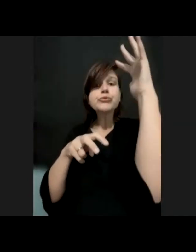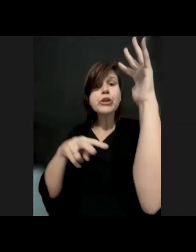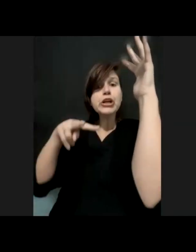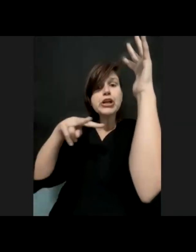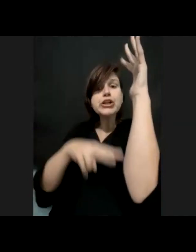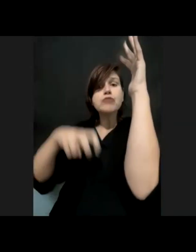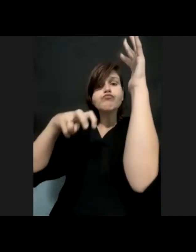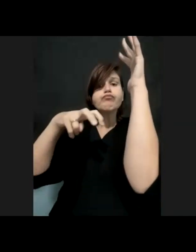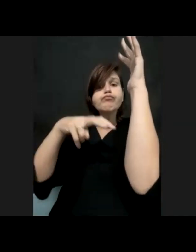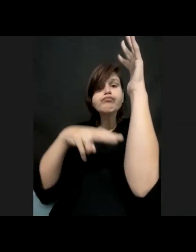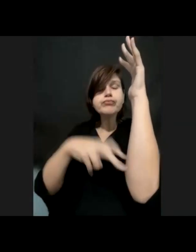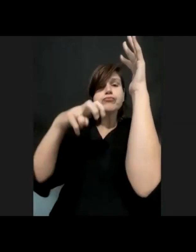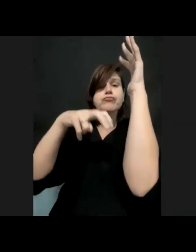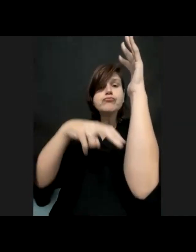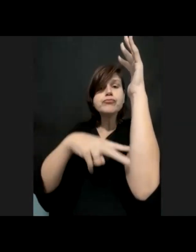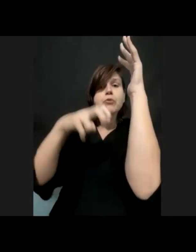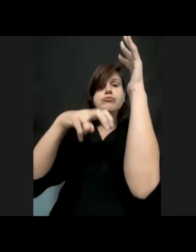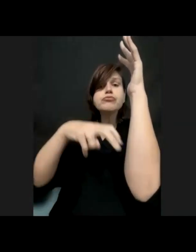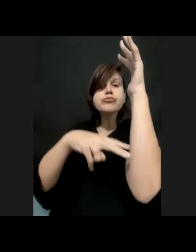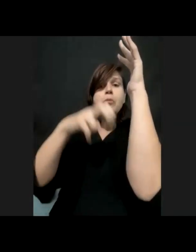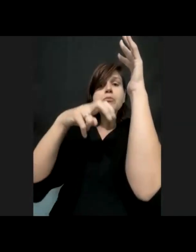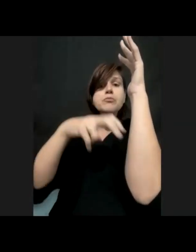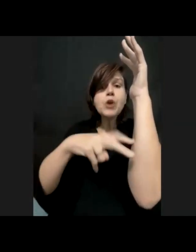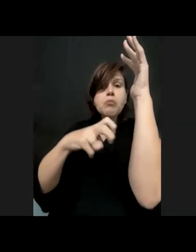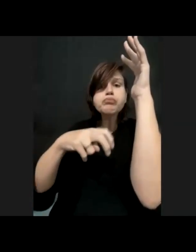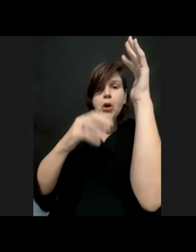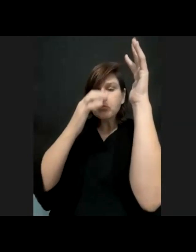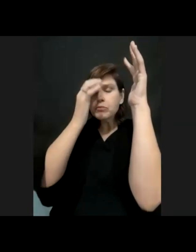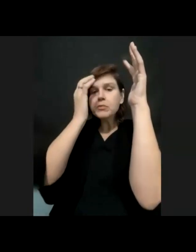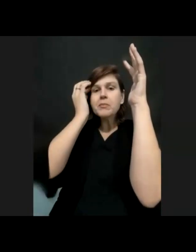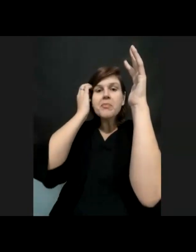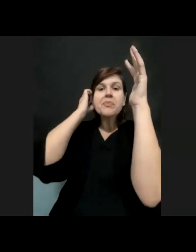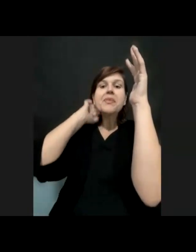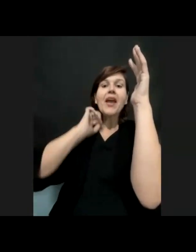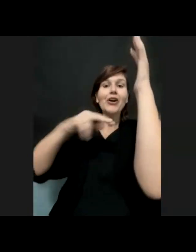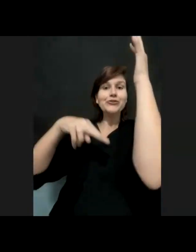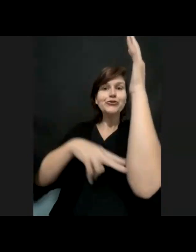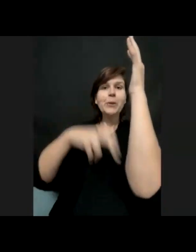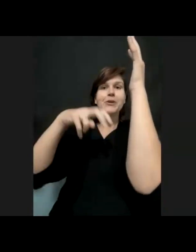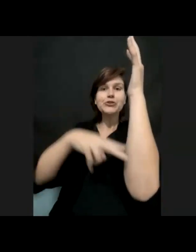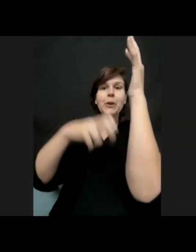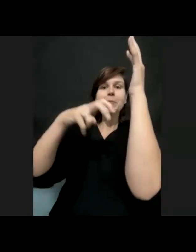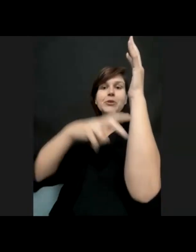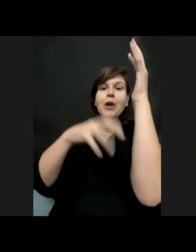Jump, jump, jump!